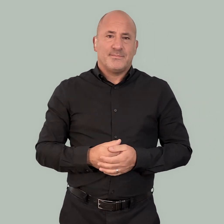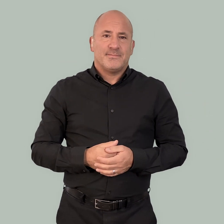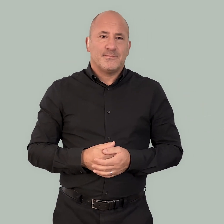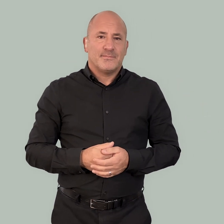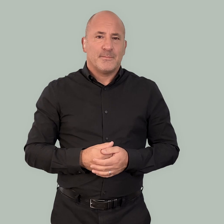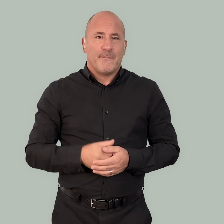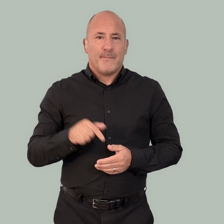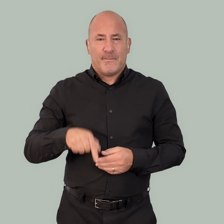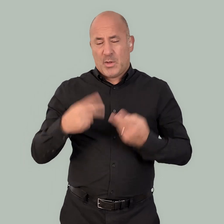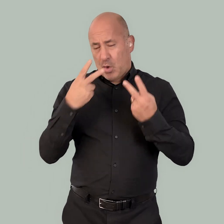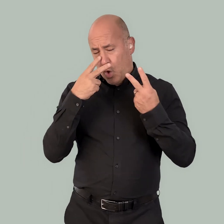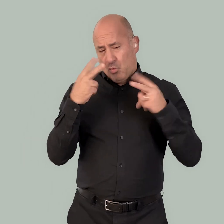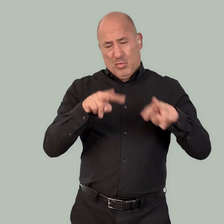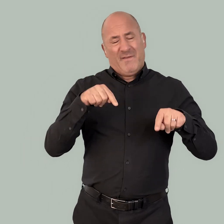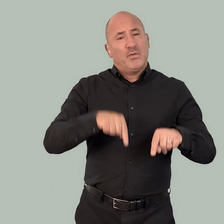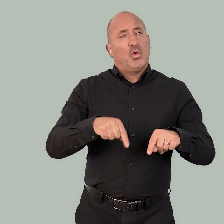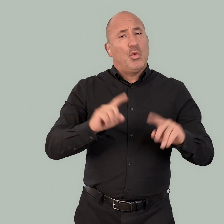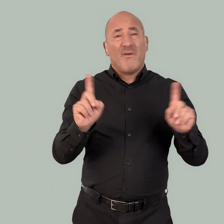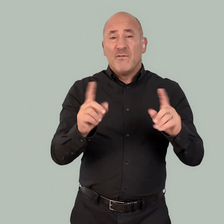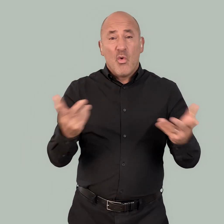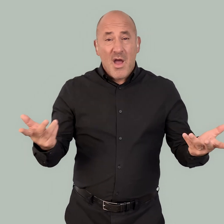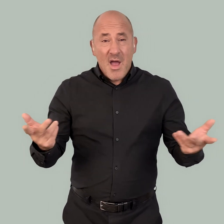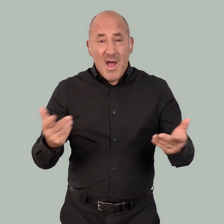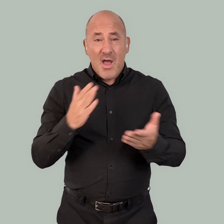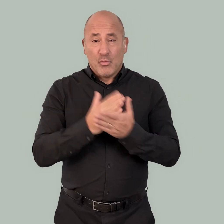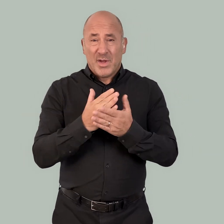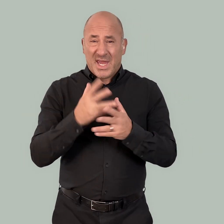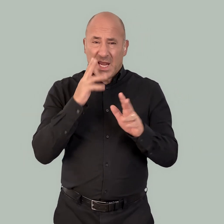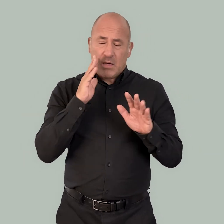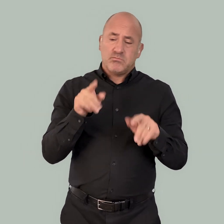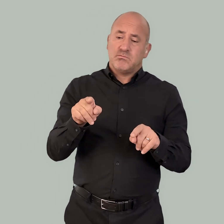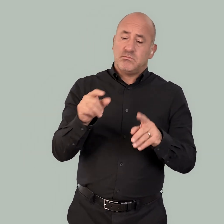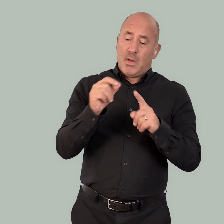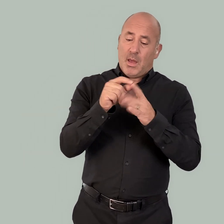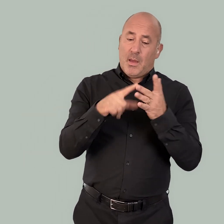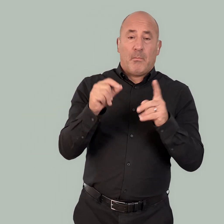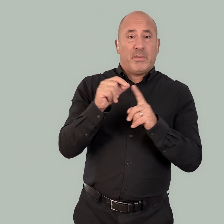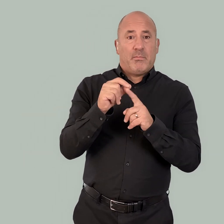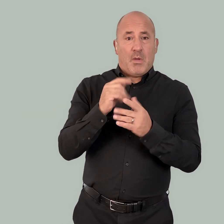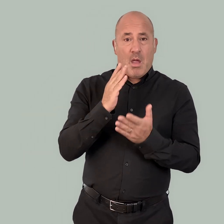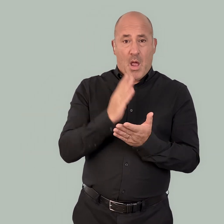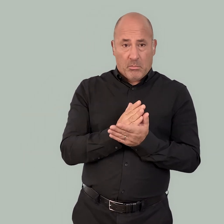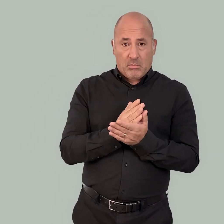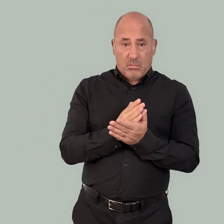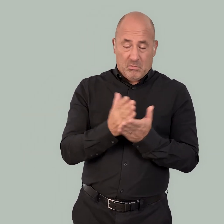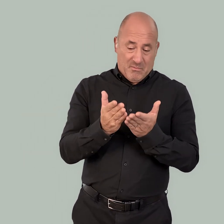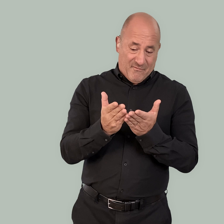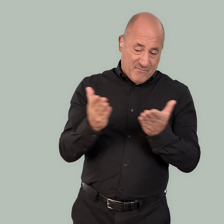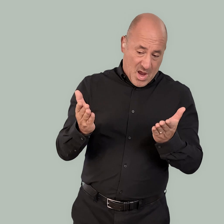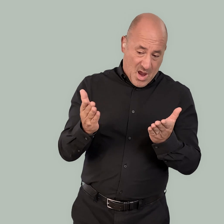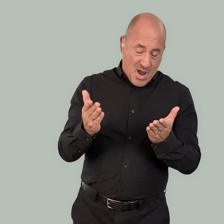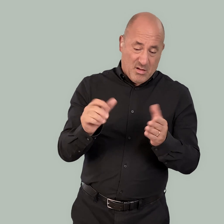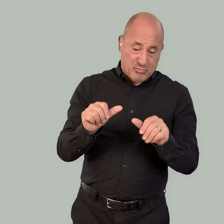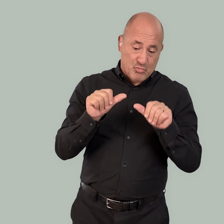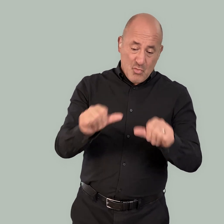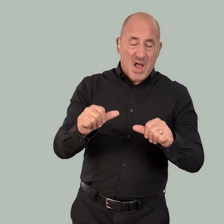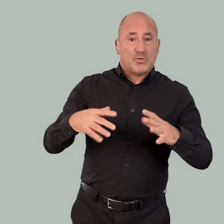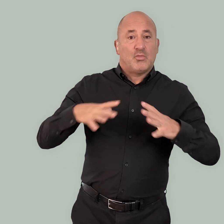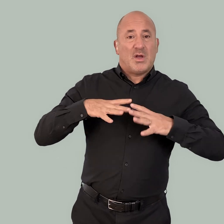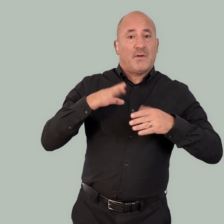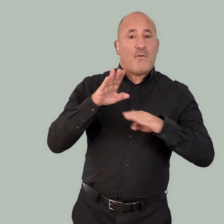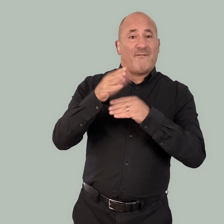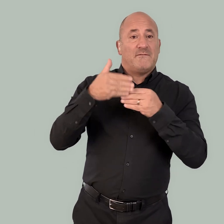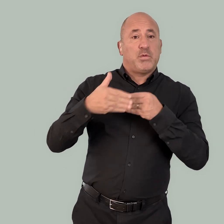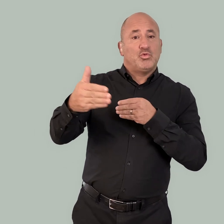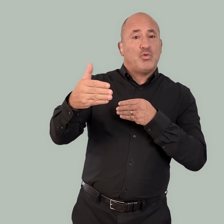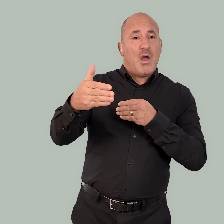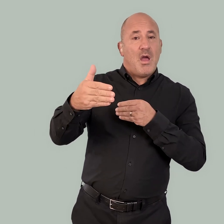The purpose of the Review is to ensure that PIP is fair and fit for the future